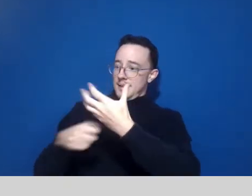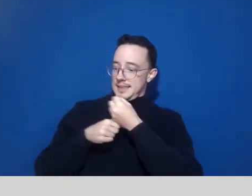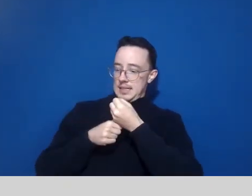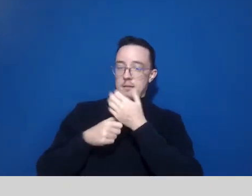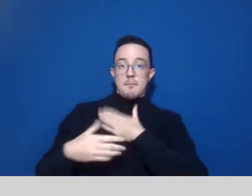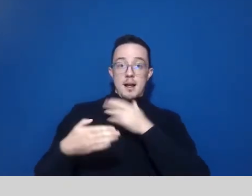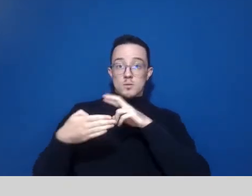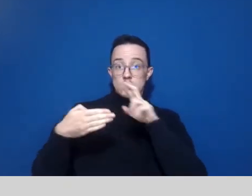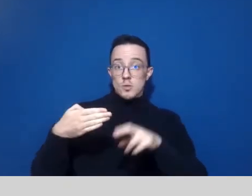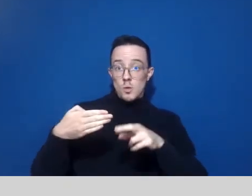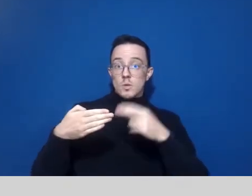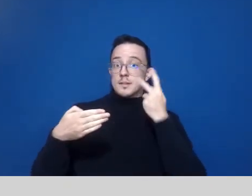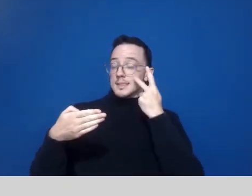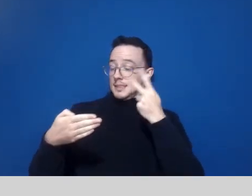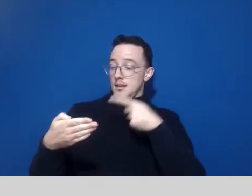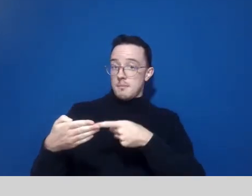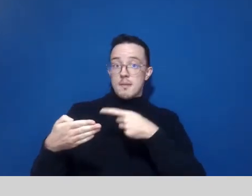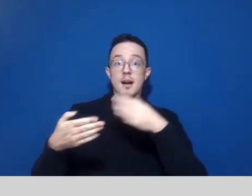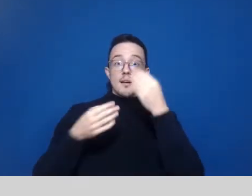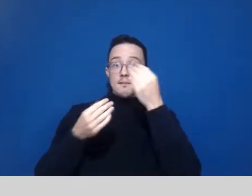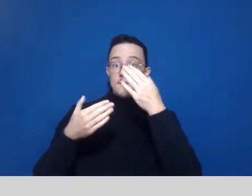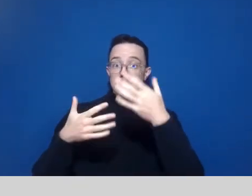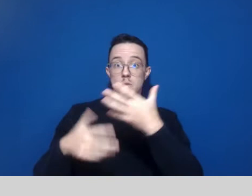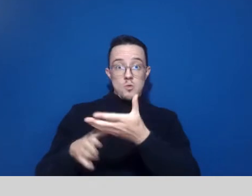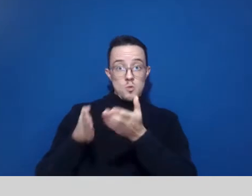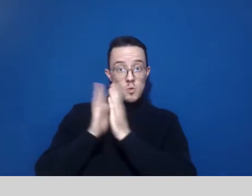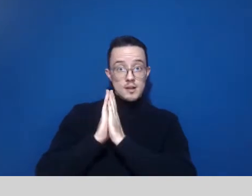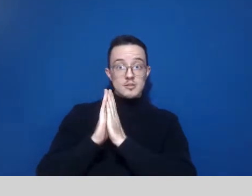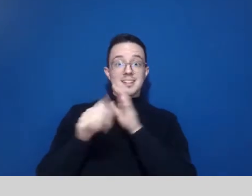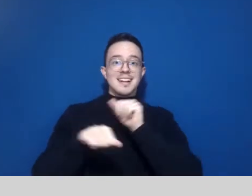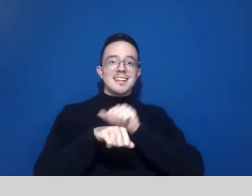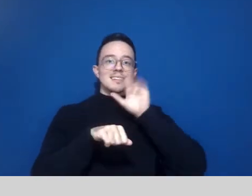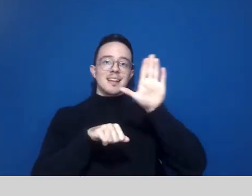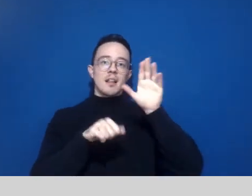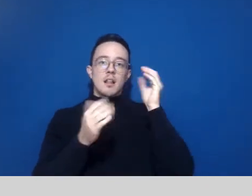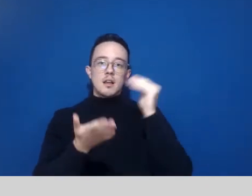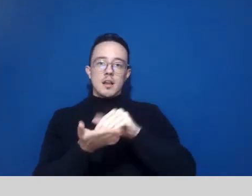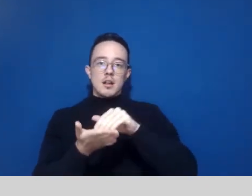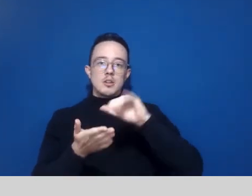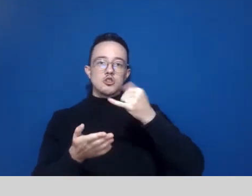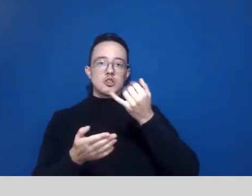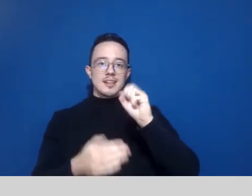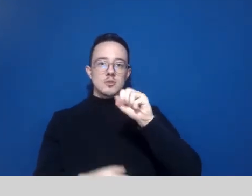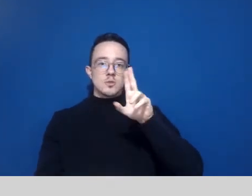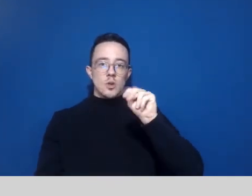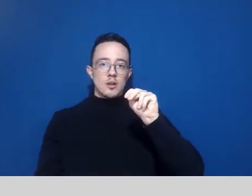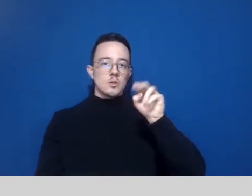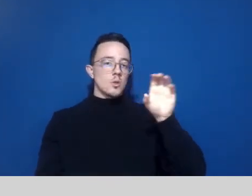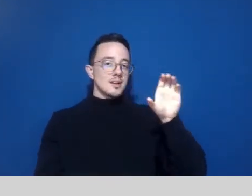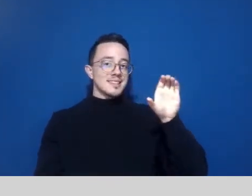and now I'm getting back Just that data that I requested, and I could export that data back out again as JSON or CSV.